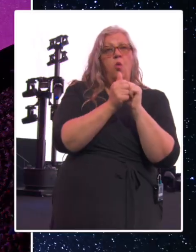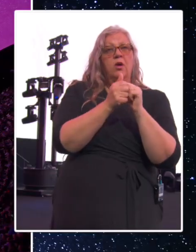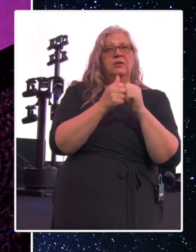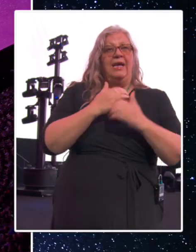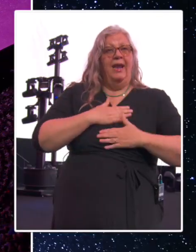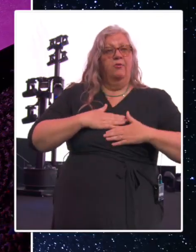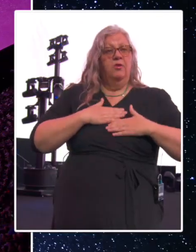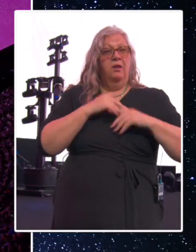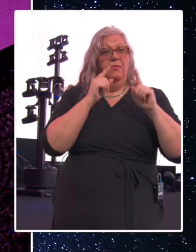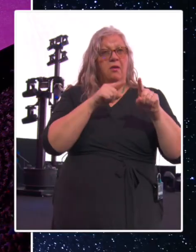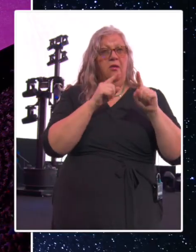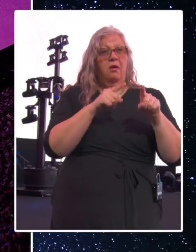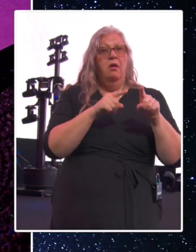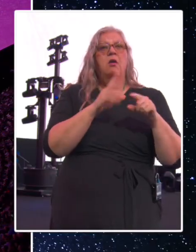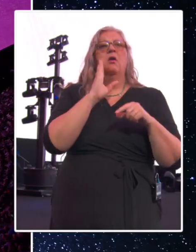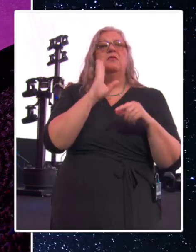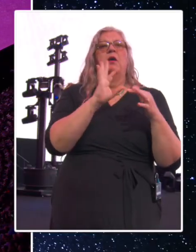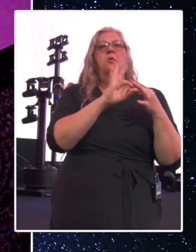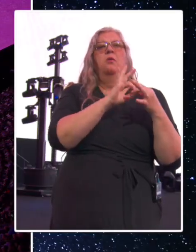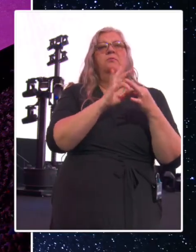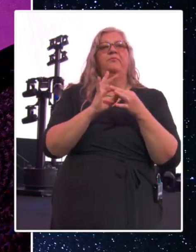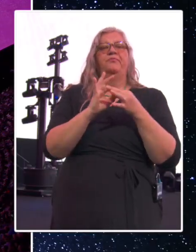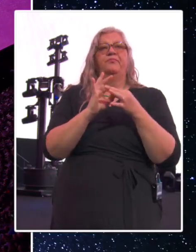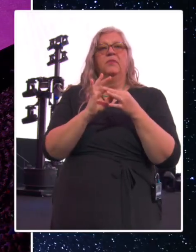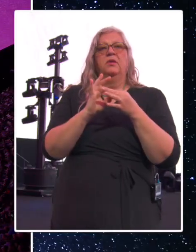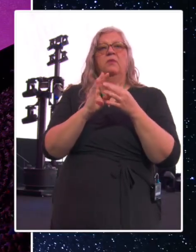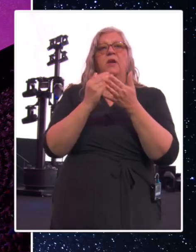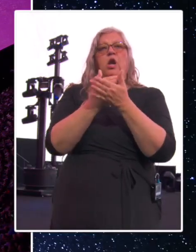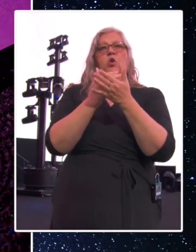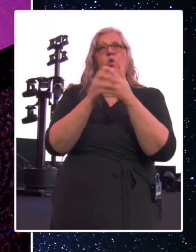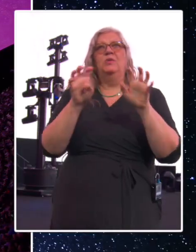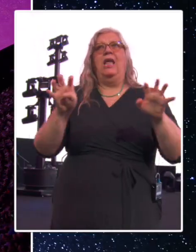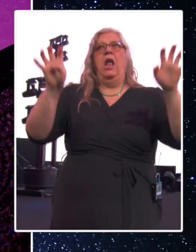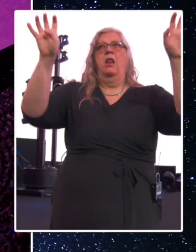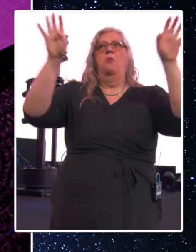that will anchor by a new stadium opening next year.